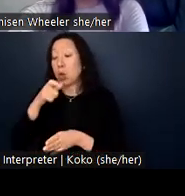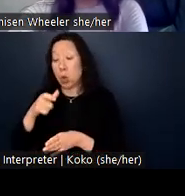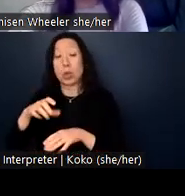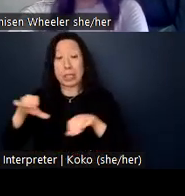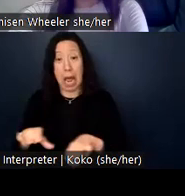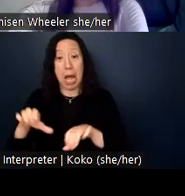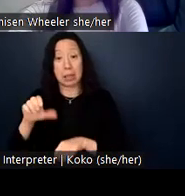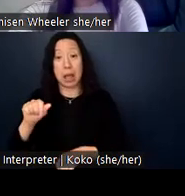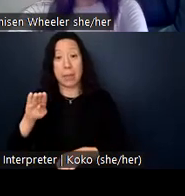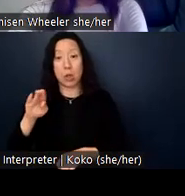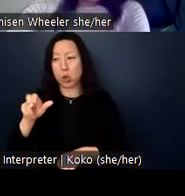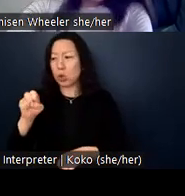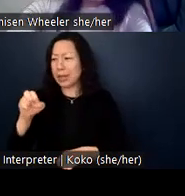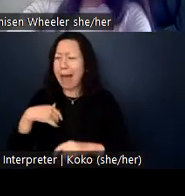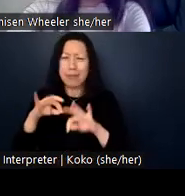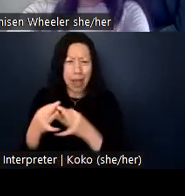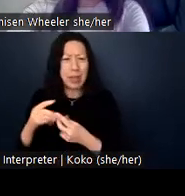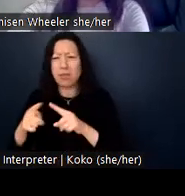of avoid it. 13:29:06 So statistically speaking again,